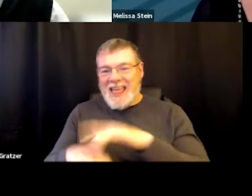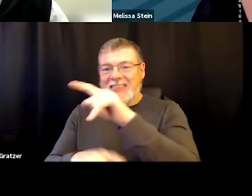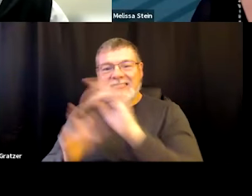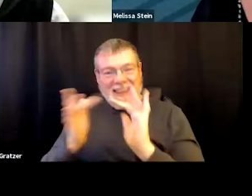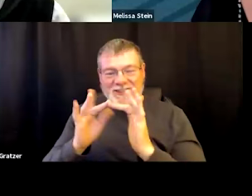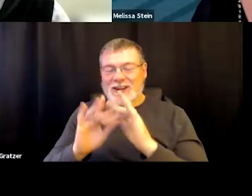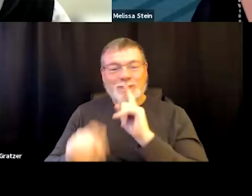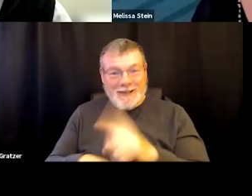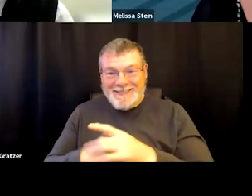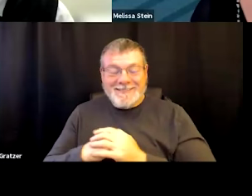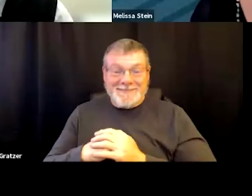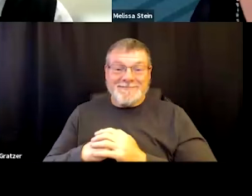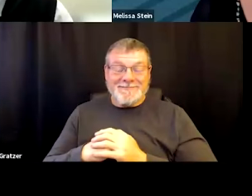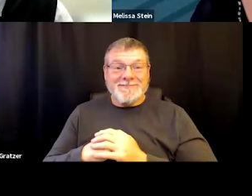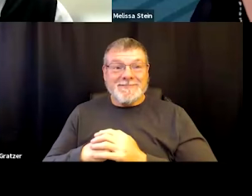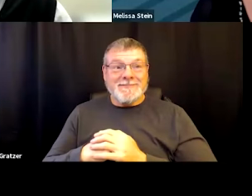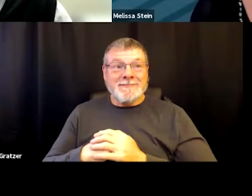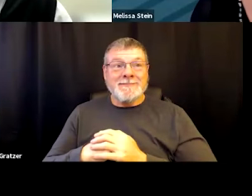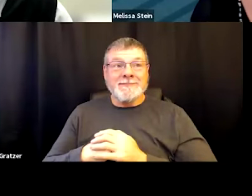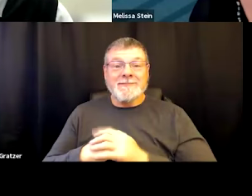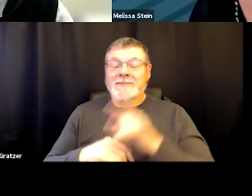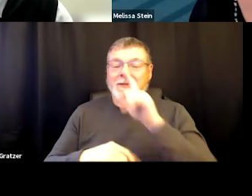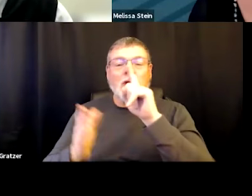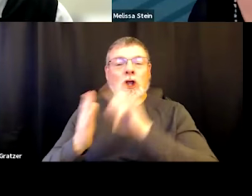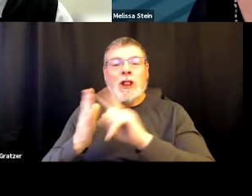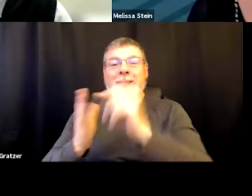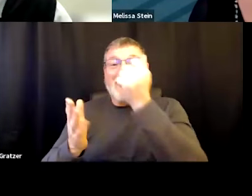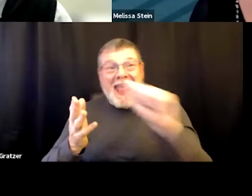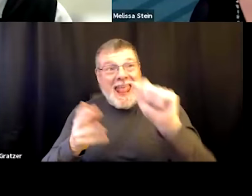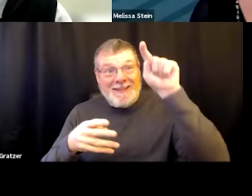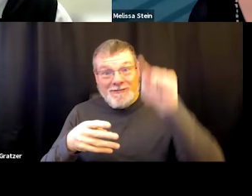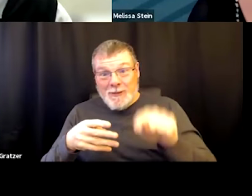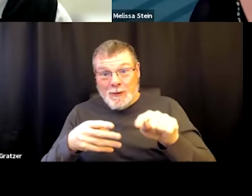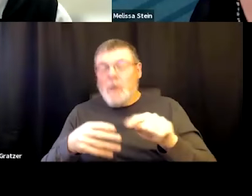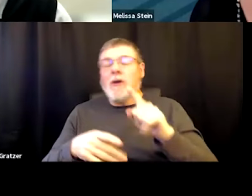And if you'll look up any of those instruments, you'll very quickly find them.